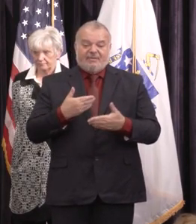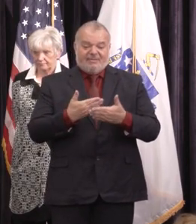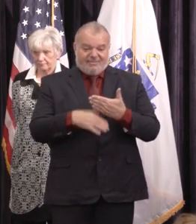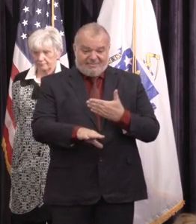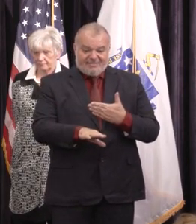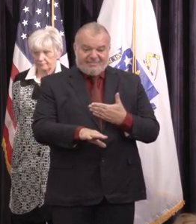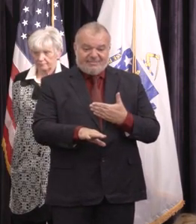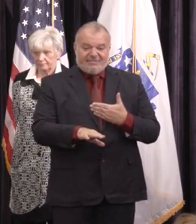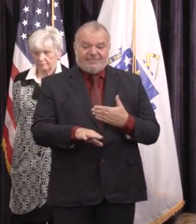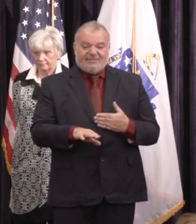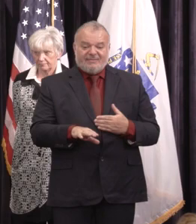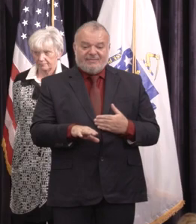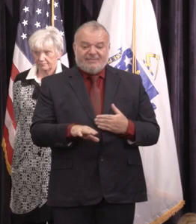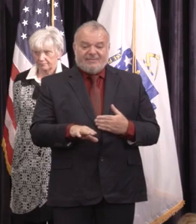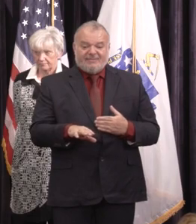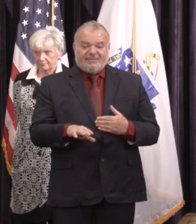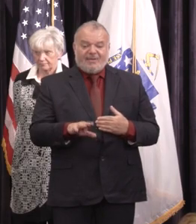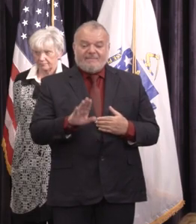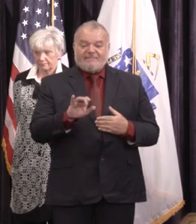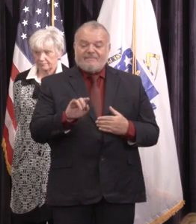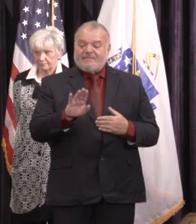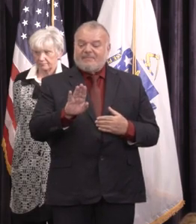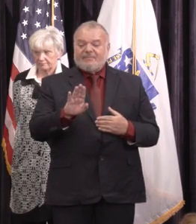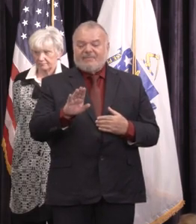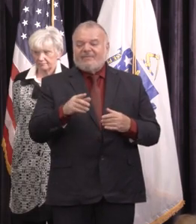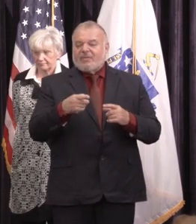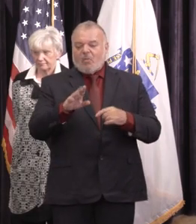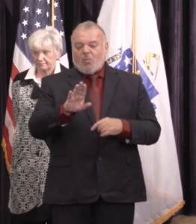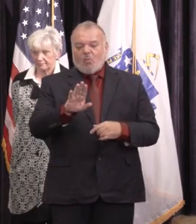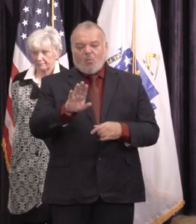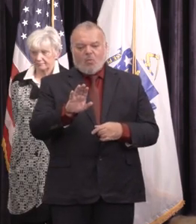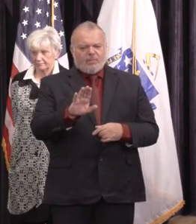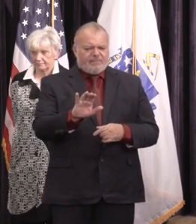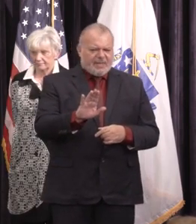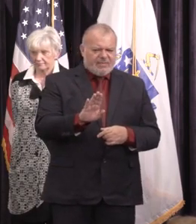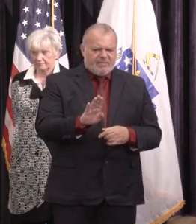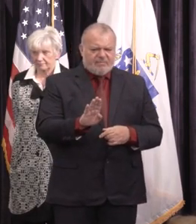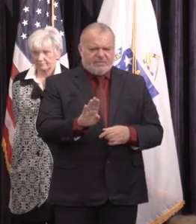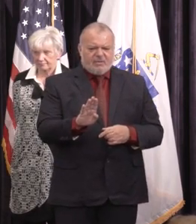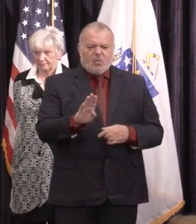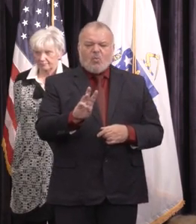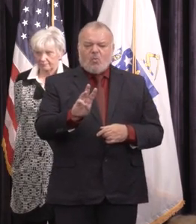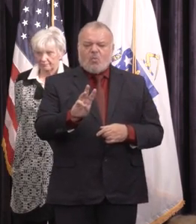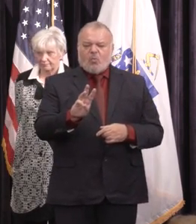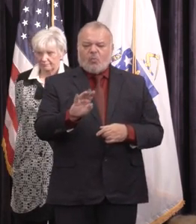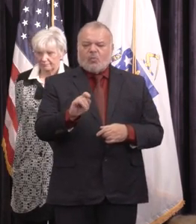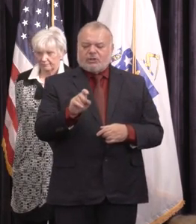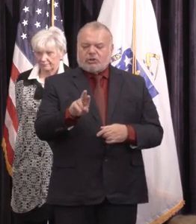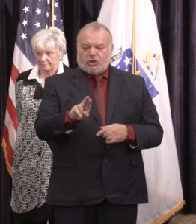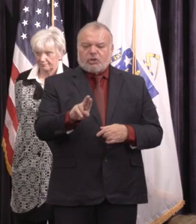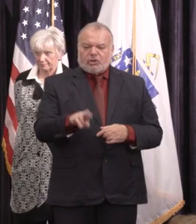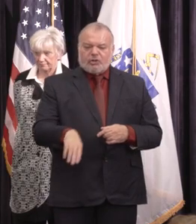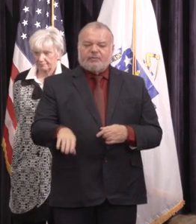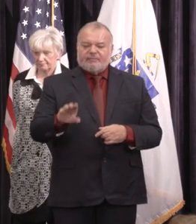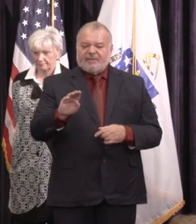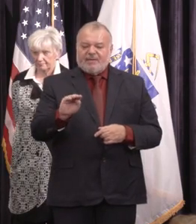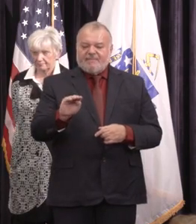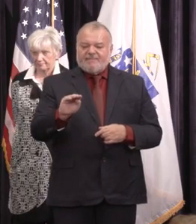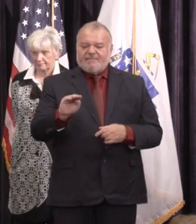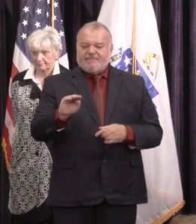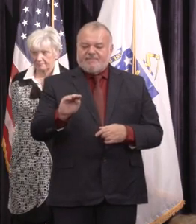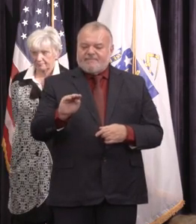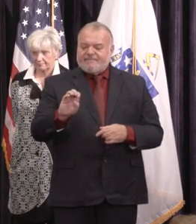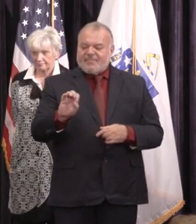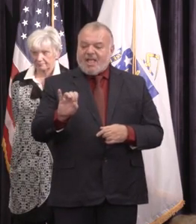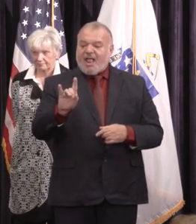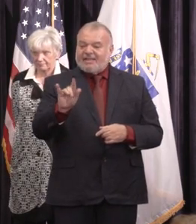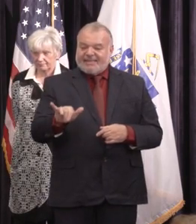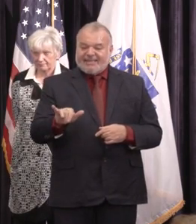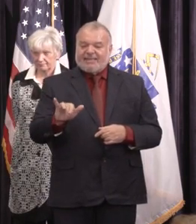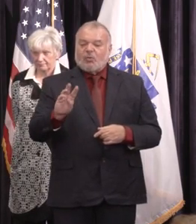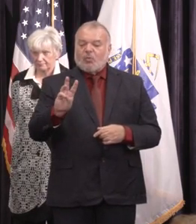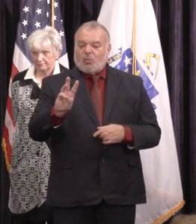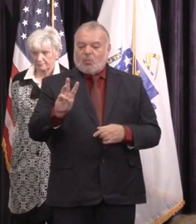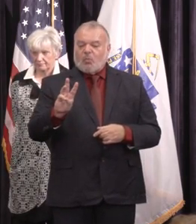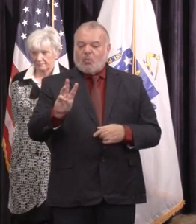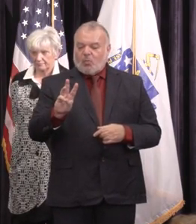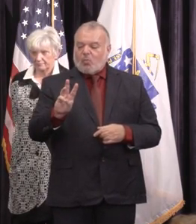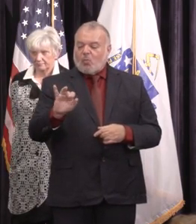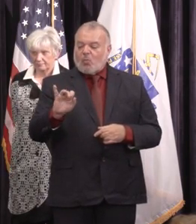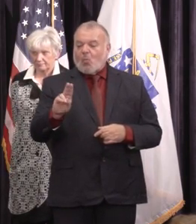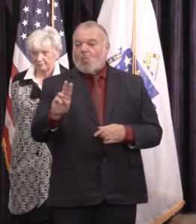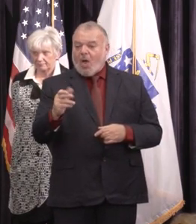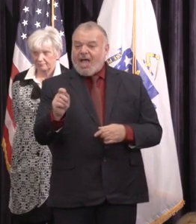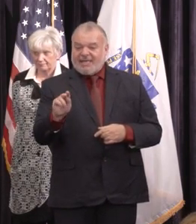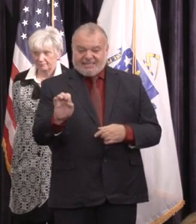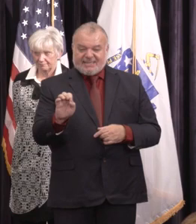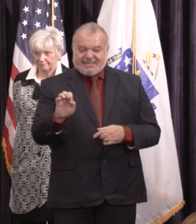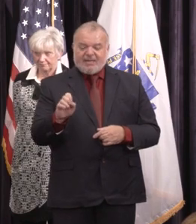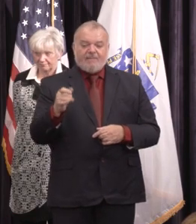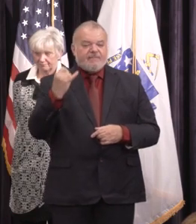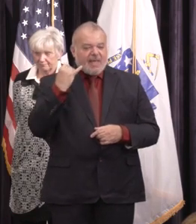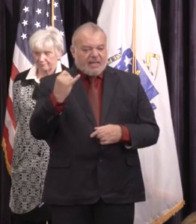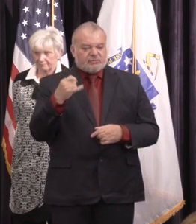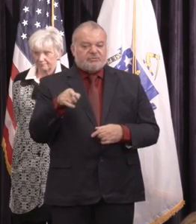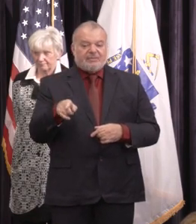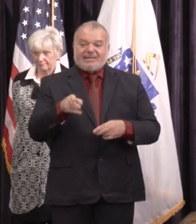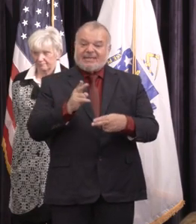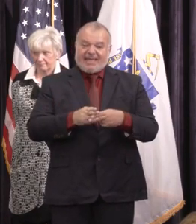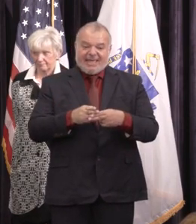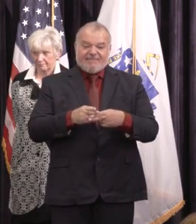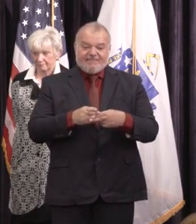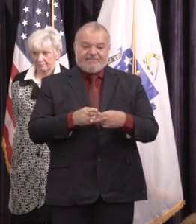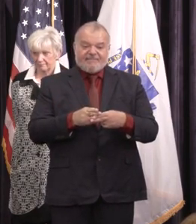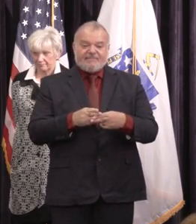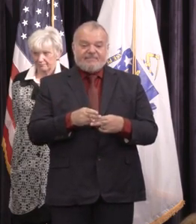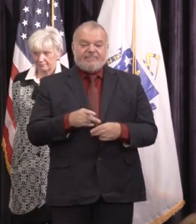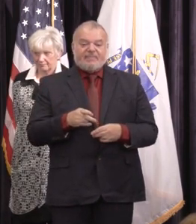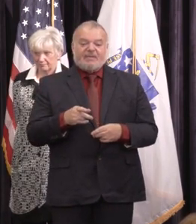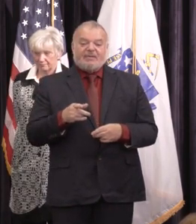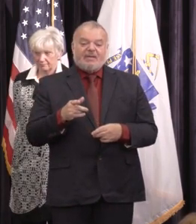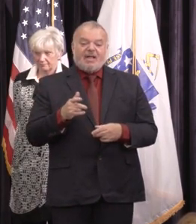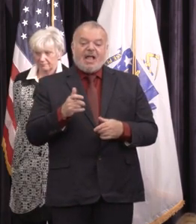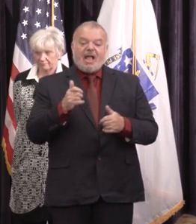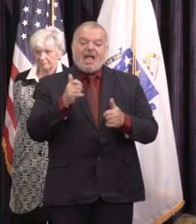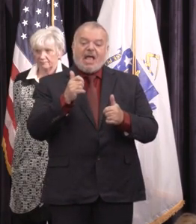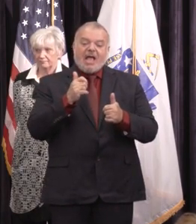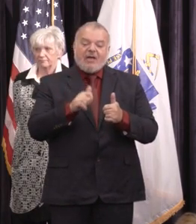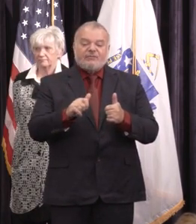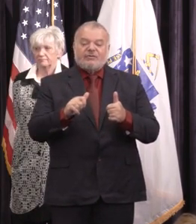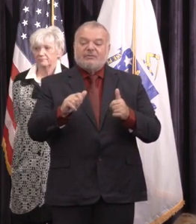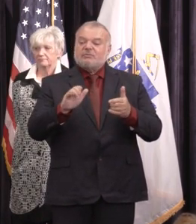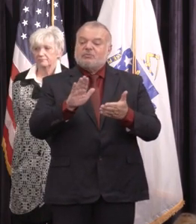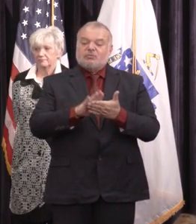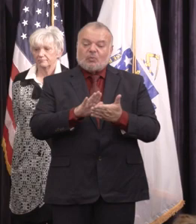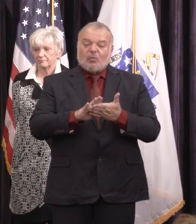my school days. Roll call was first. Every day I suffered the mismatch of name and identity in